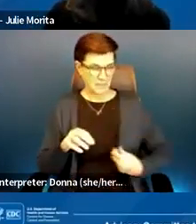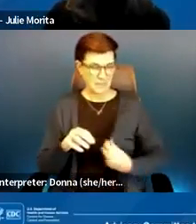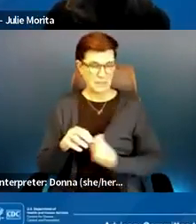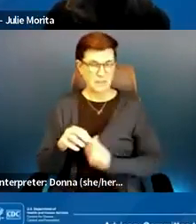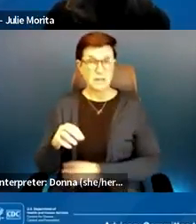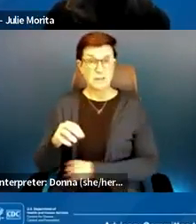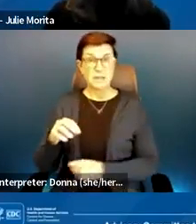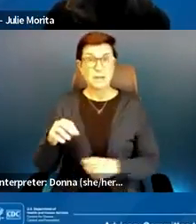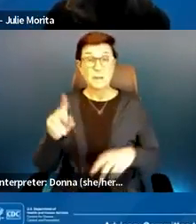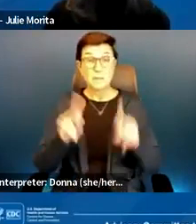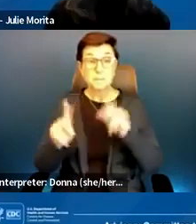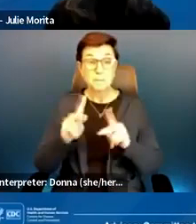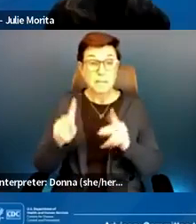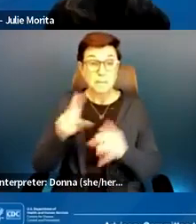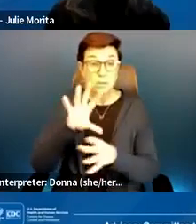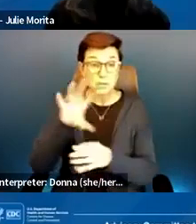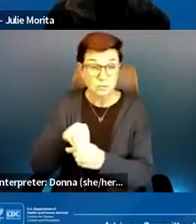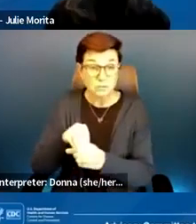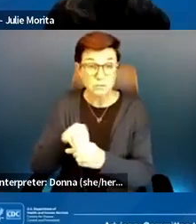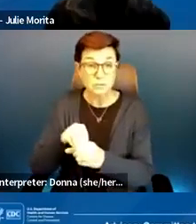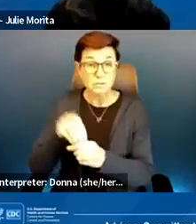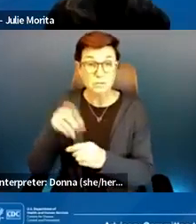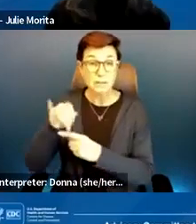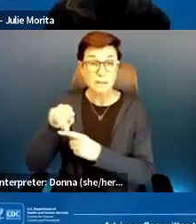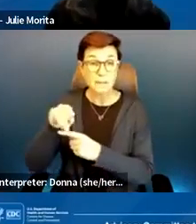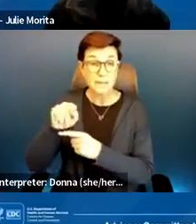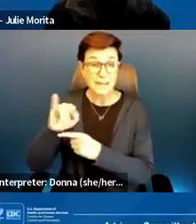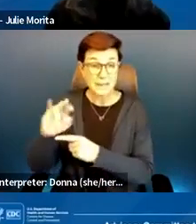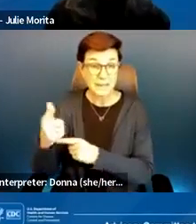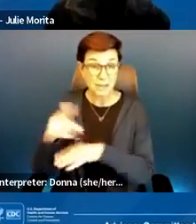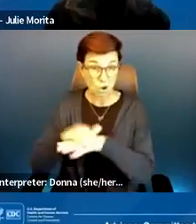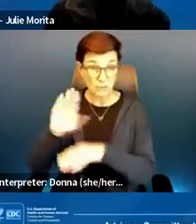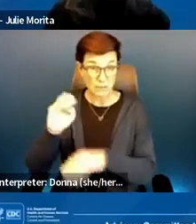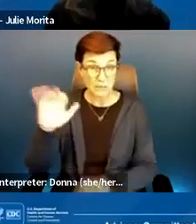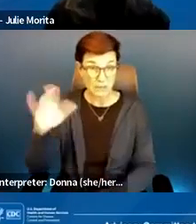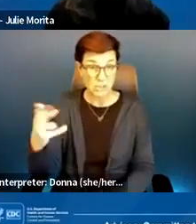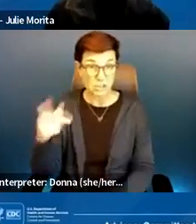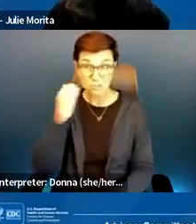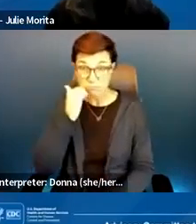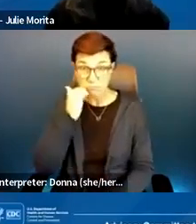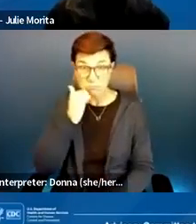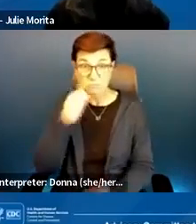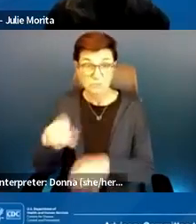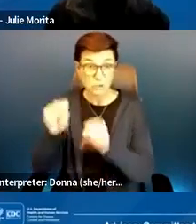on the bench day in and day out, the people doing the testing,